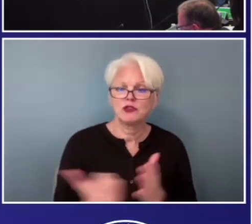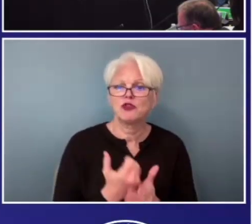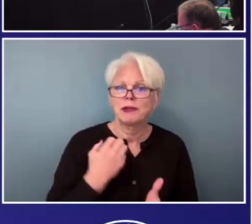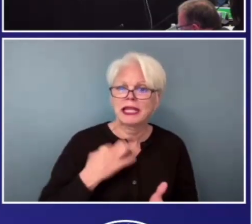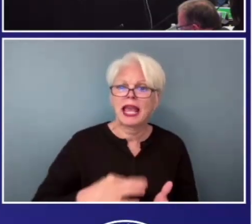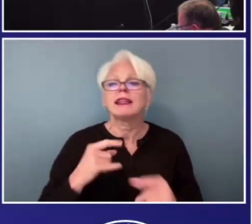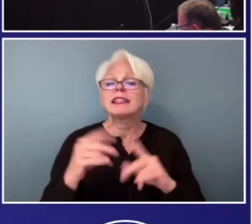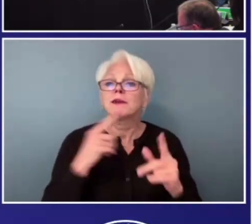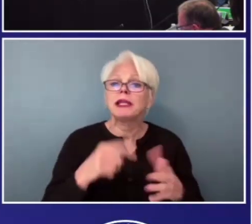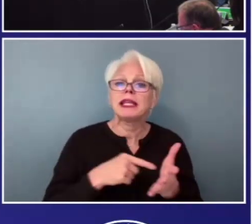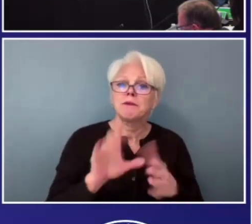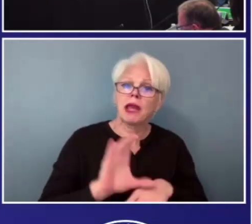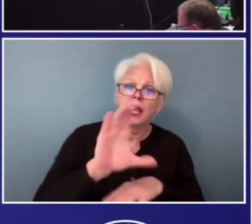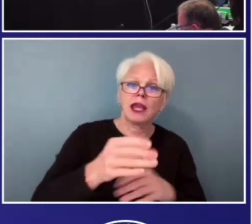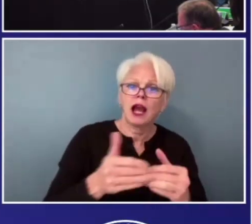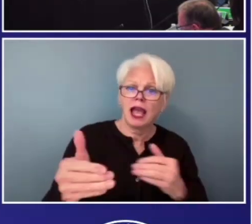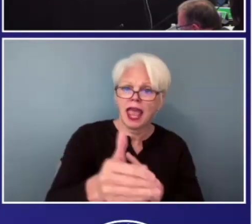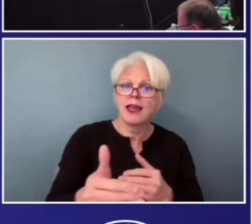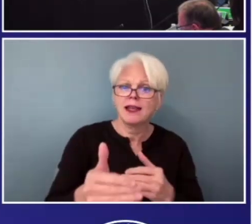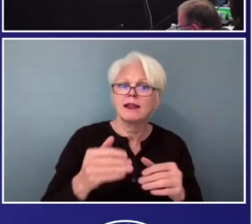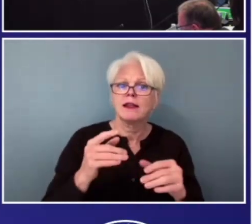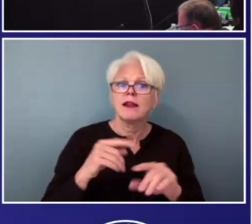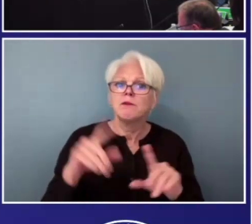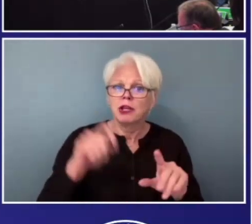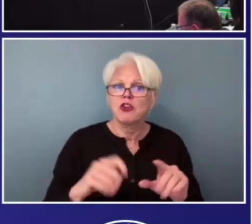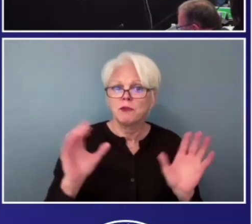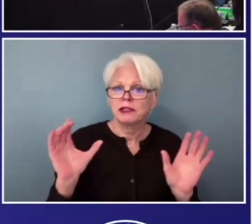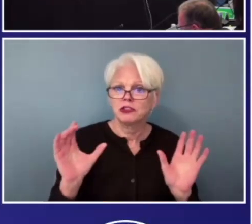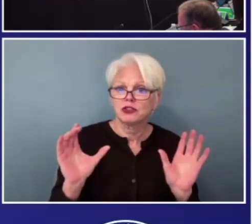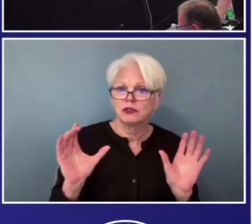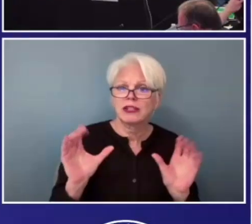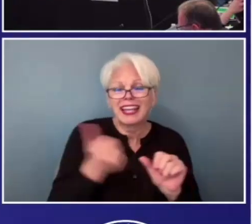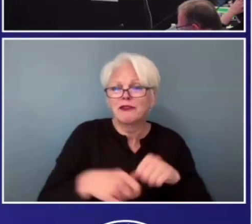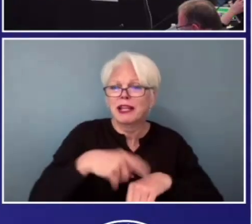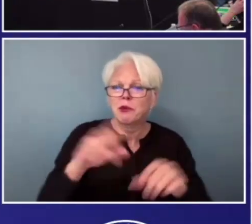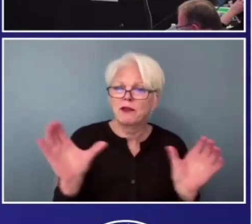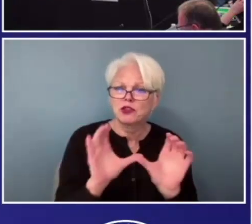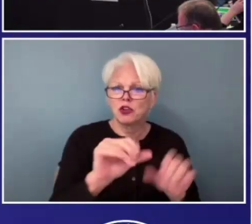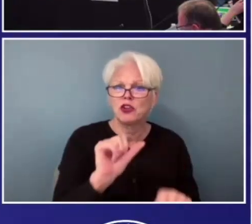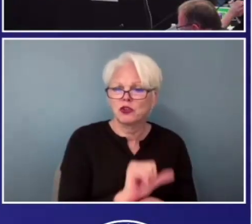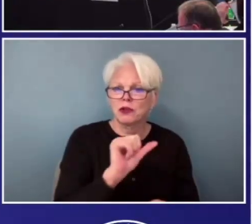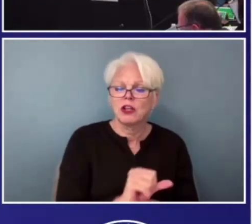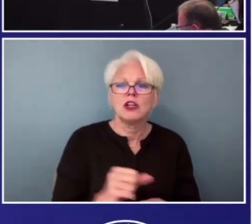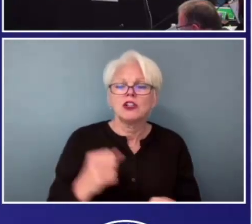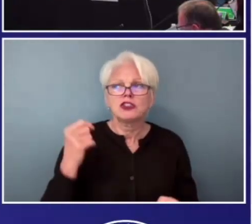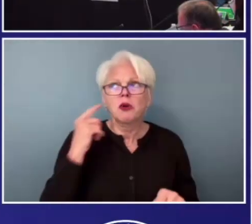but you still have to have a -- right, you have to certify your employment every time. So we think that the two things are not in conflict with each other.